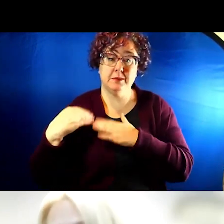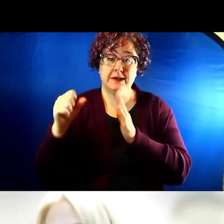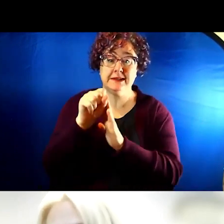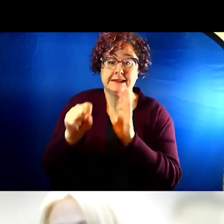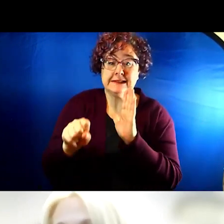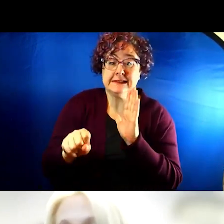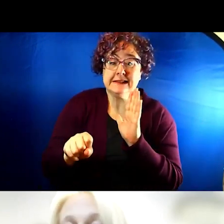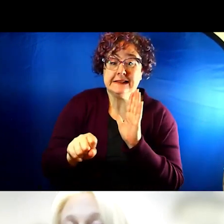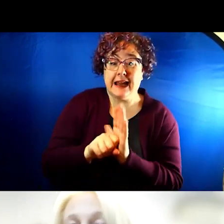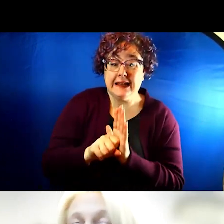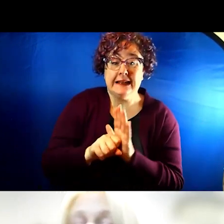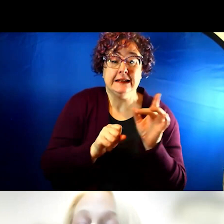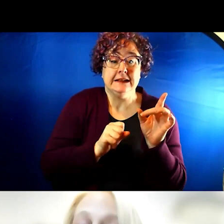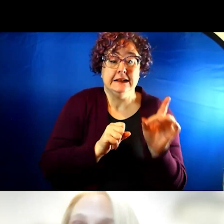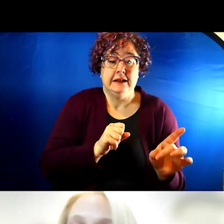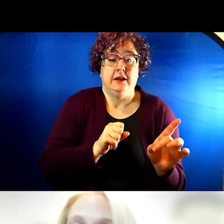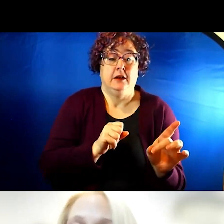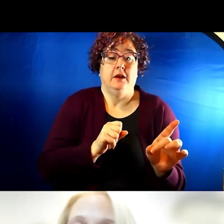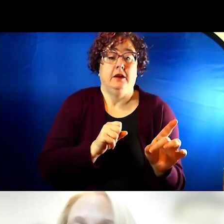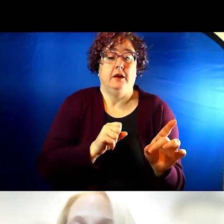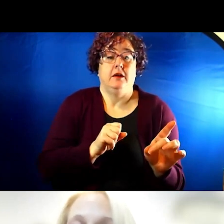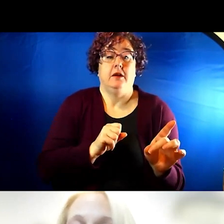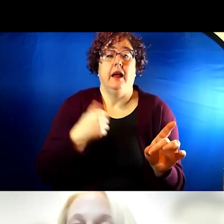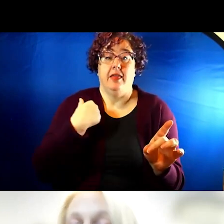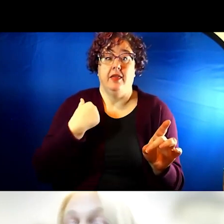THAT I WORK FOR AND THE BUREAU THAT I AM THE DIRECTOR OF, WE WRITE